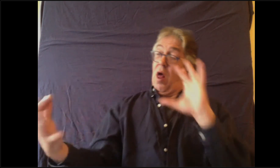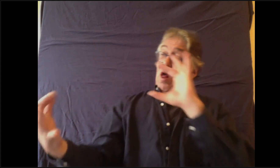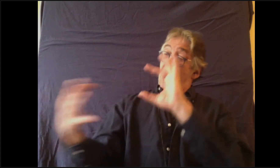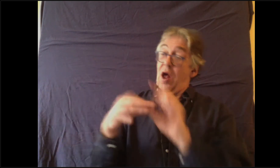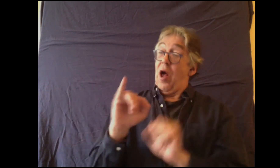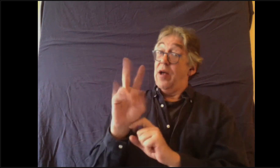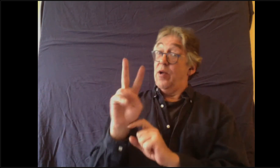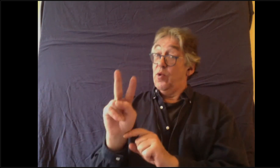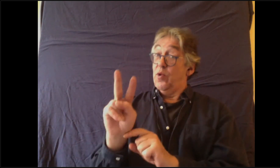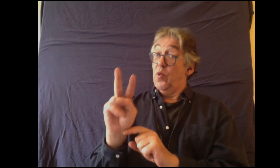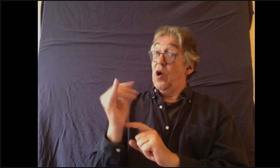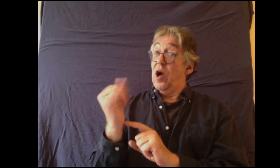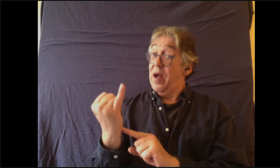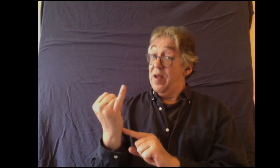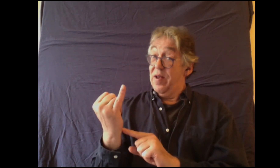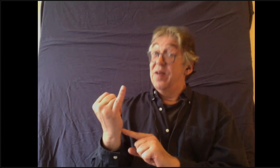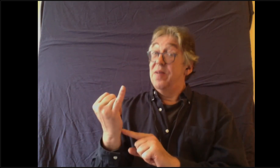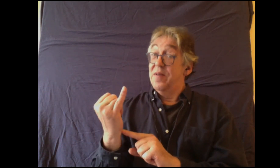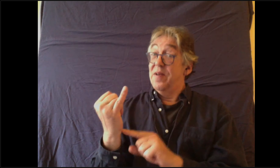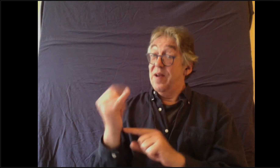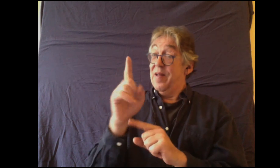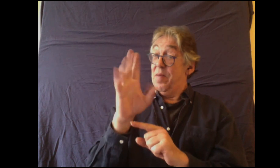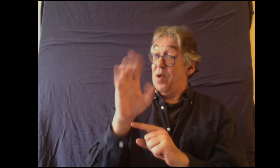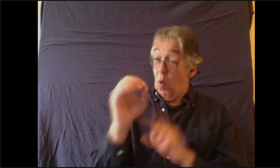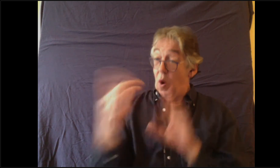We made sure when we organized the week